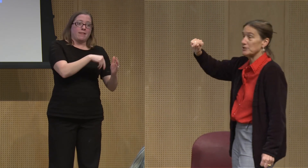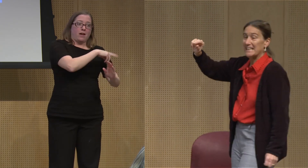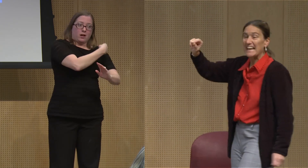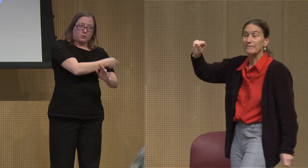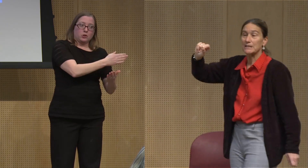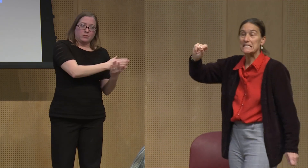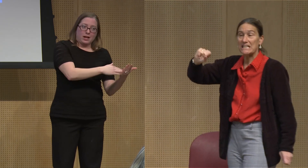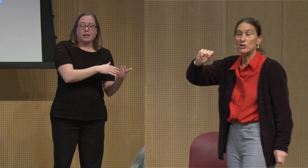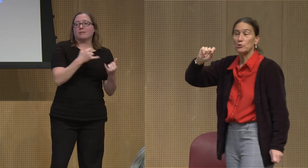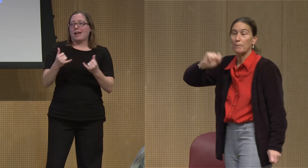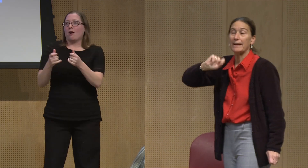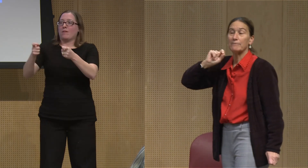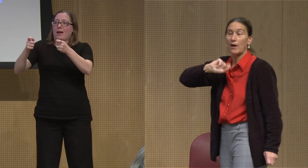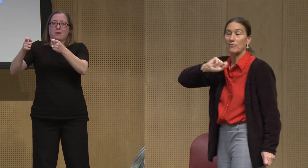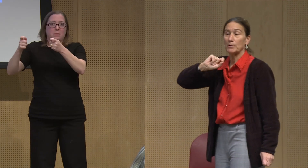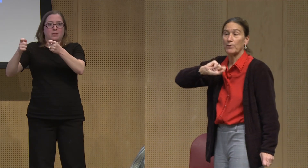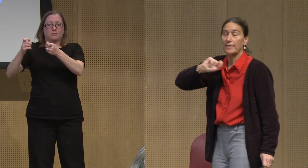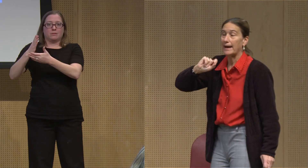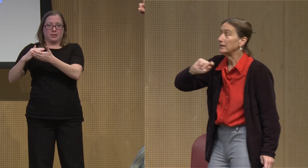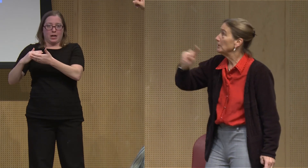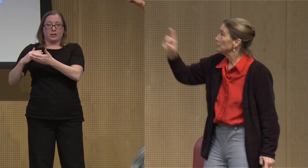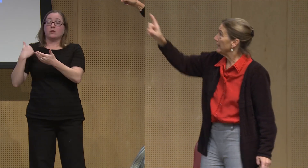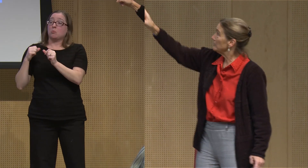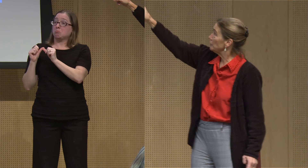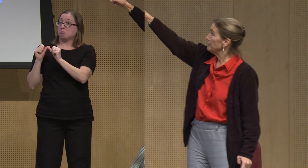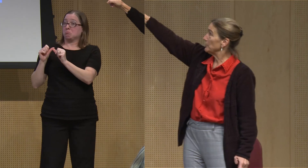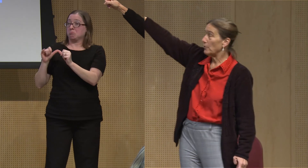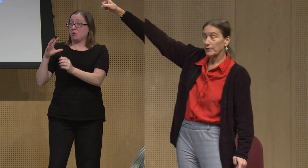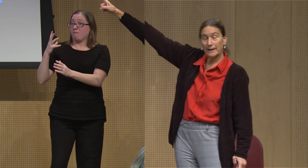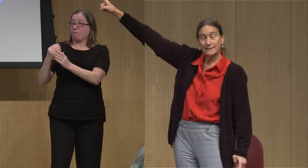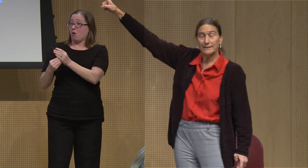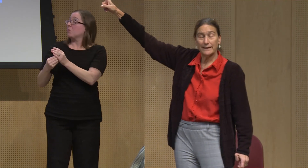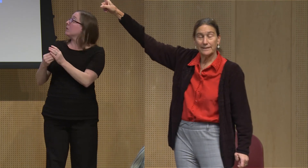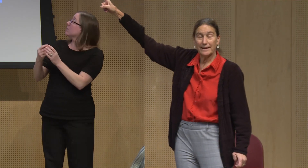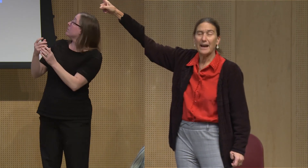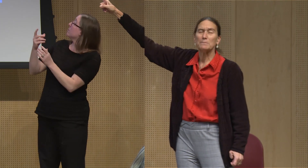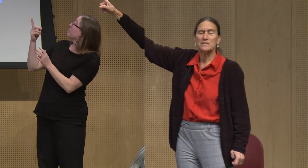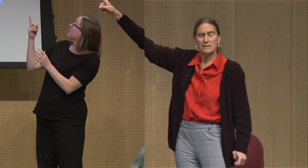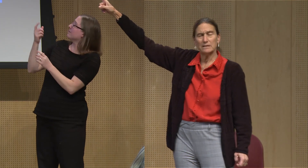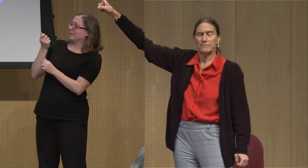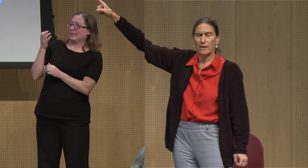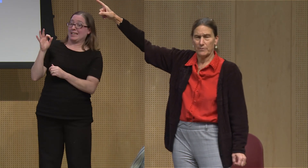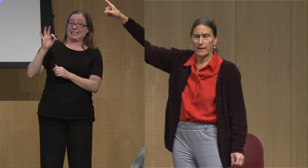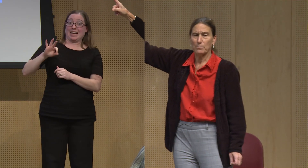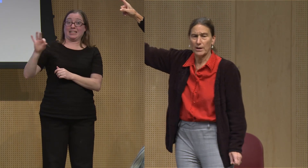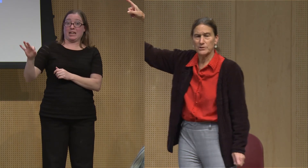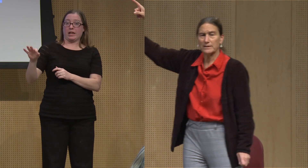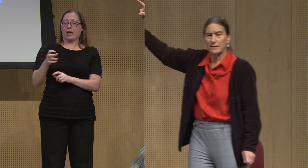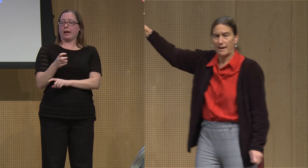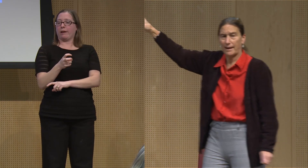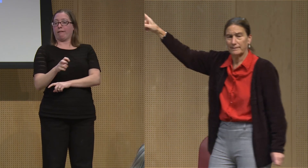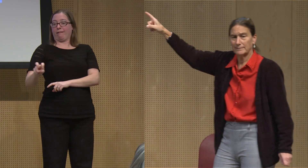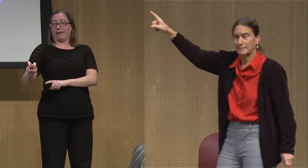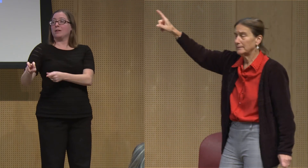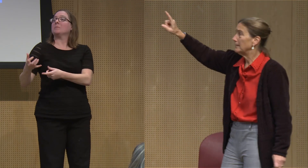AND I HAVE CONTINUED MY INVOLVEMENT WITH THAT-- SO I SHIFTED OVER IN 1999. I AM STILL INVOLVED WITH THAT PROJECT TODAY.